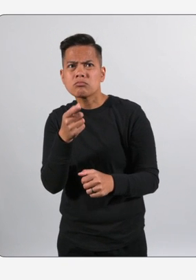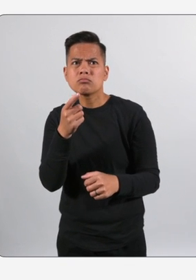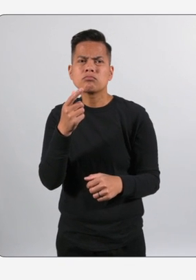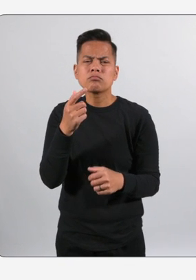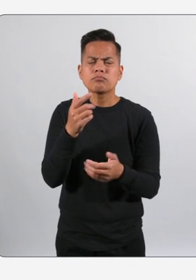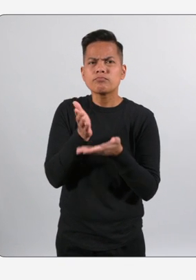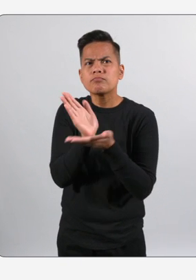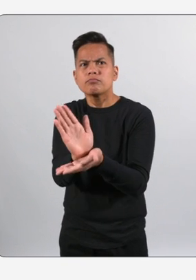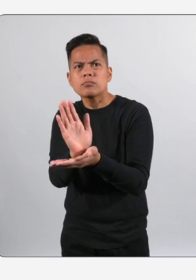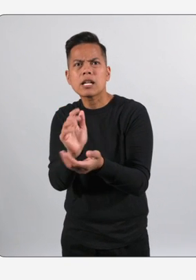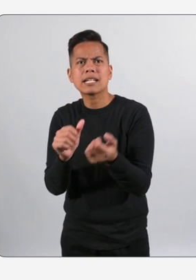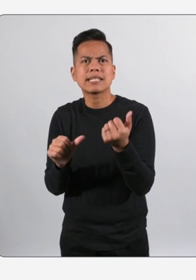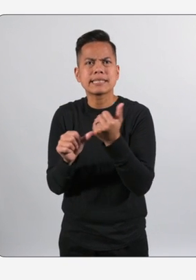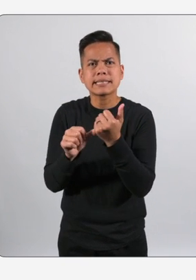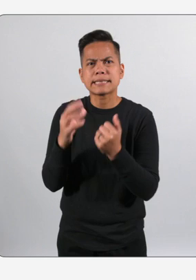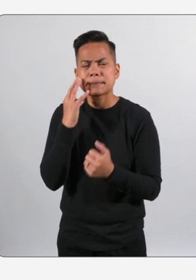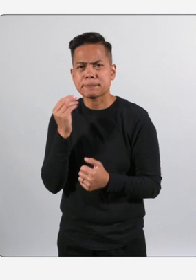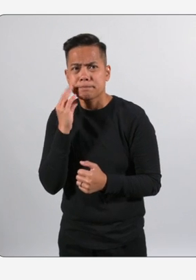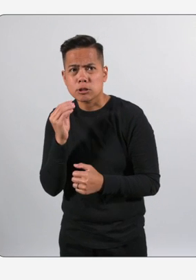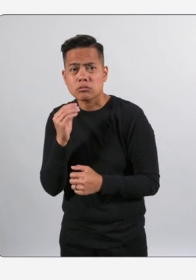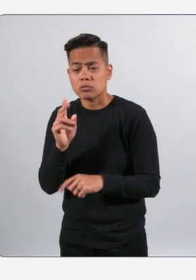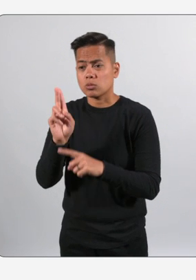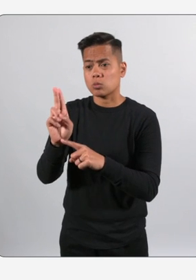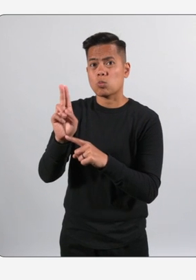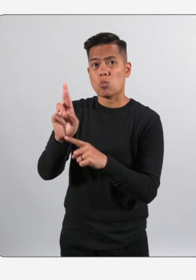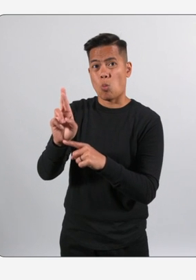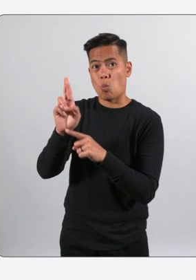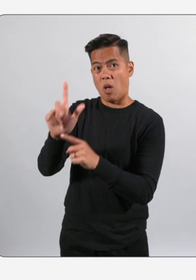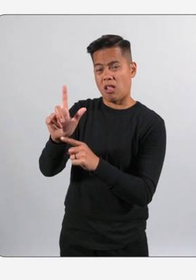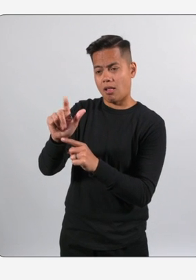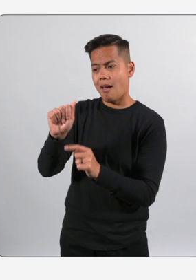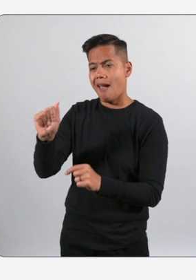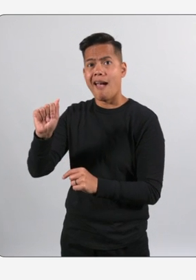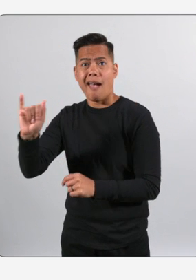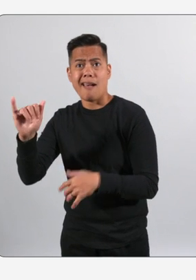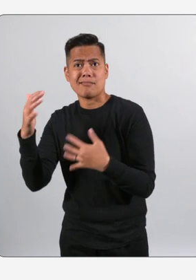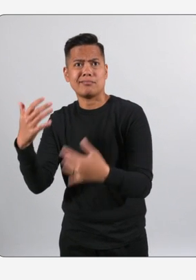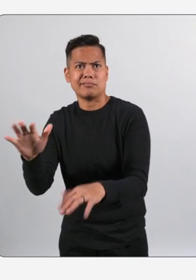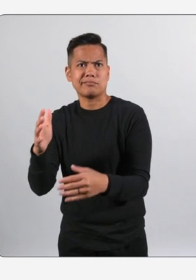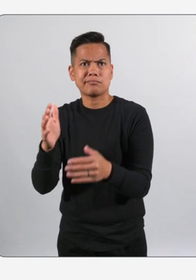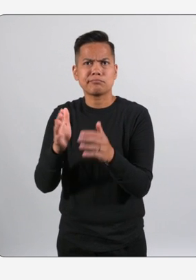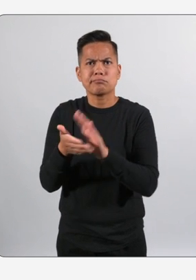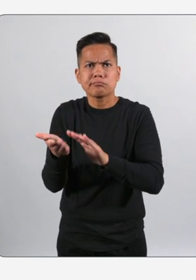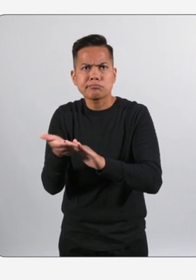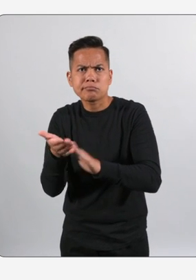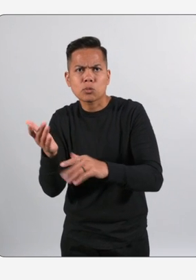With just a URL, the AI will generate a quick description of your business, product or service.